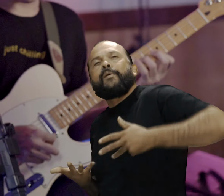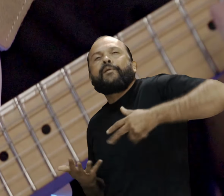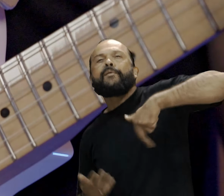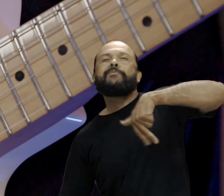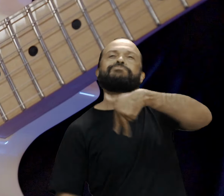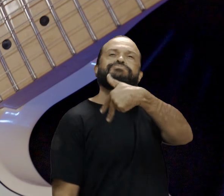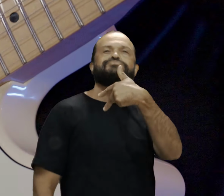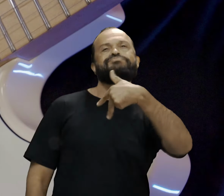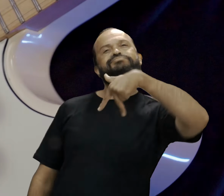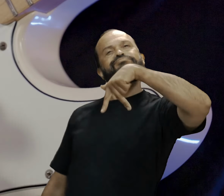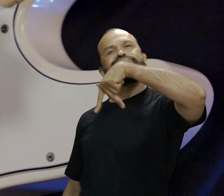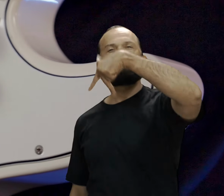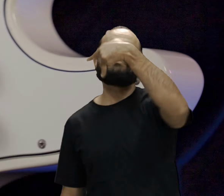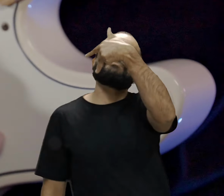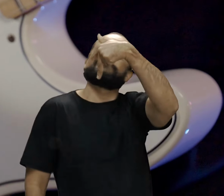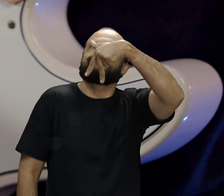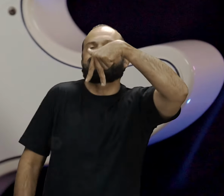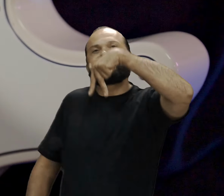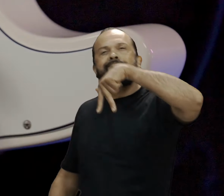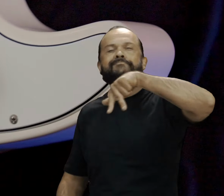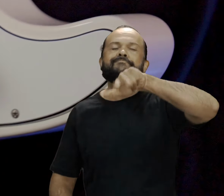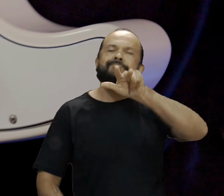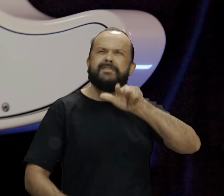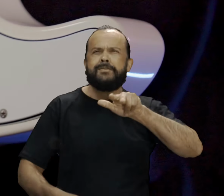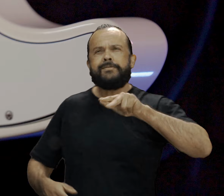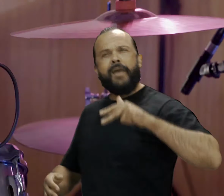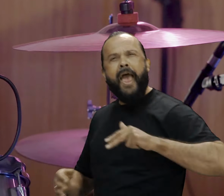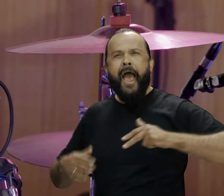I slow down and wait